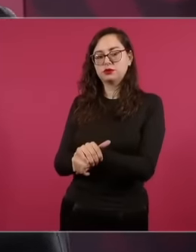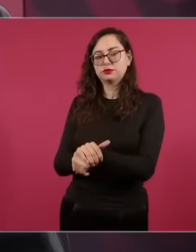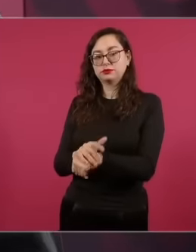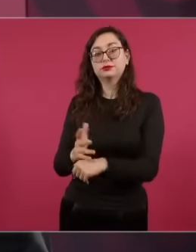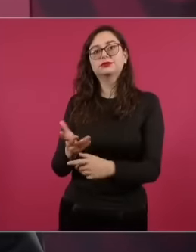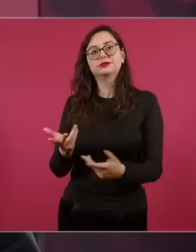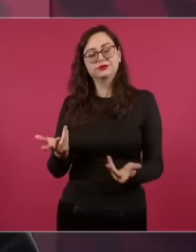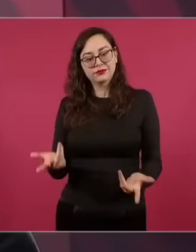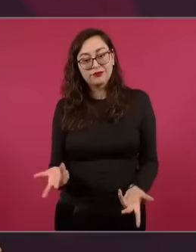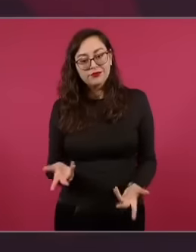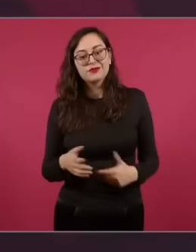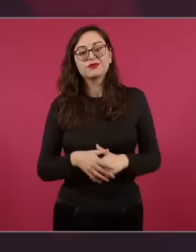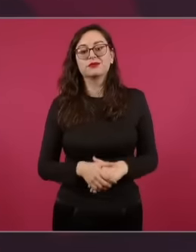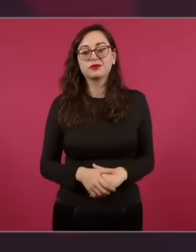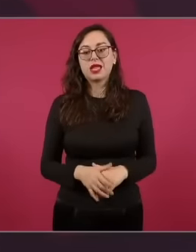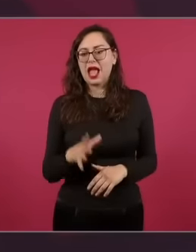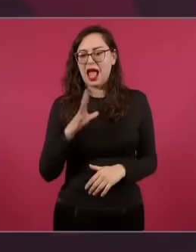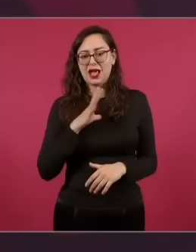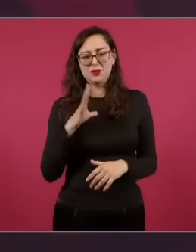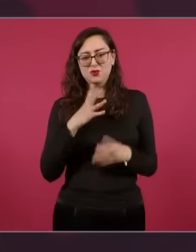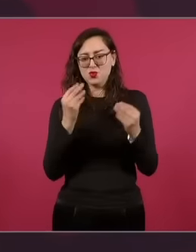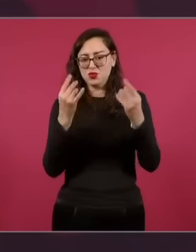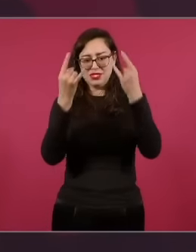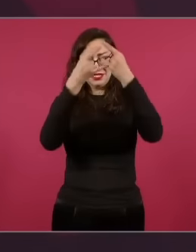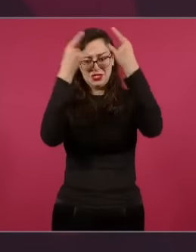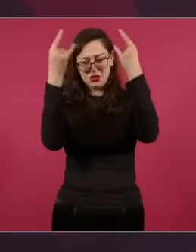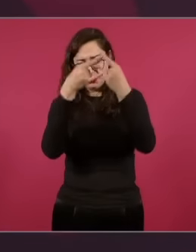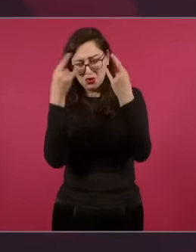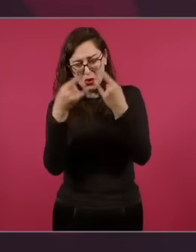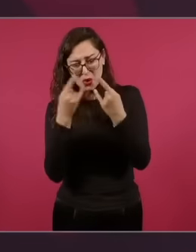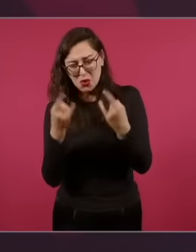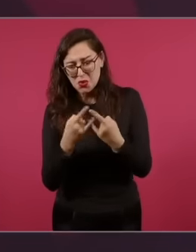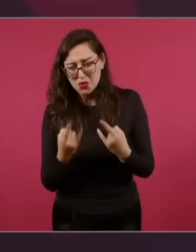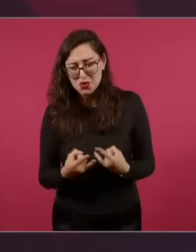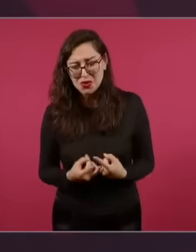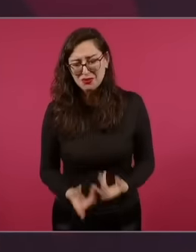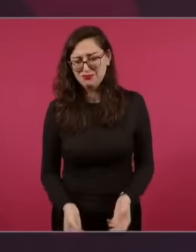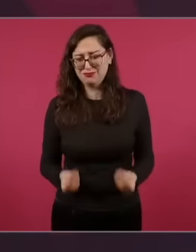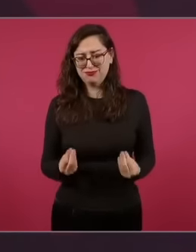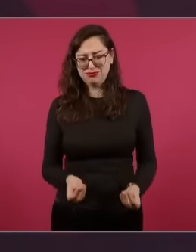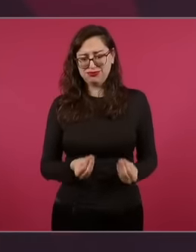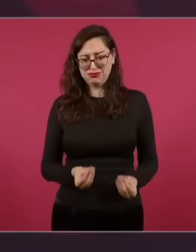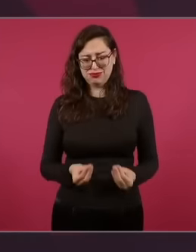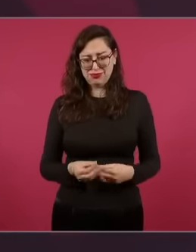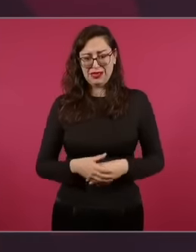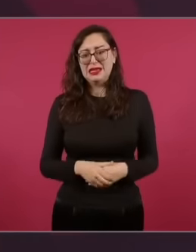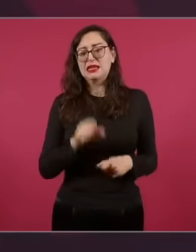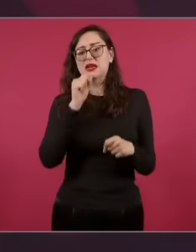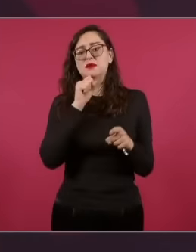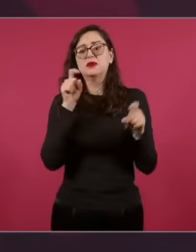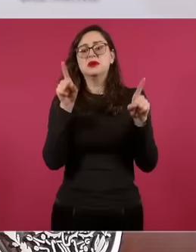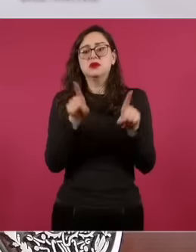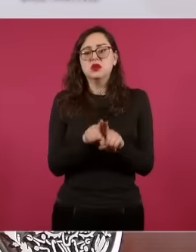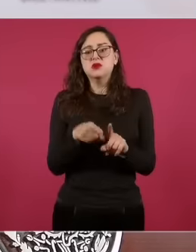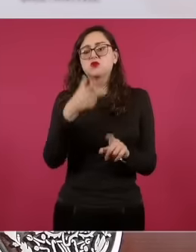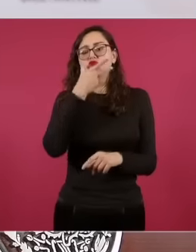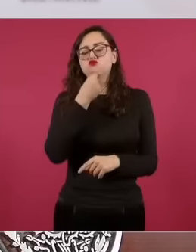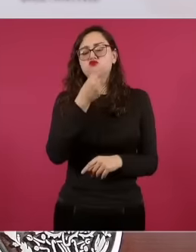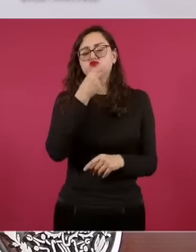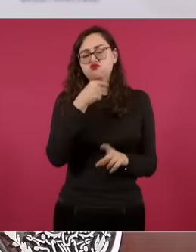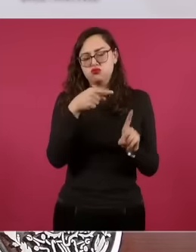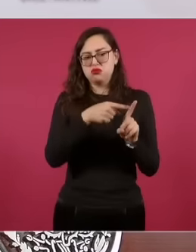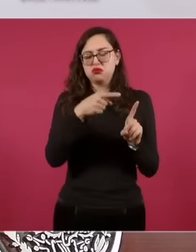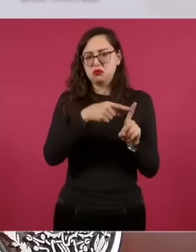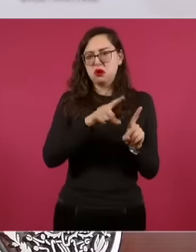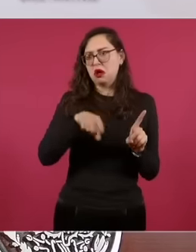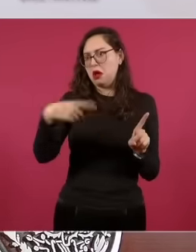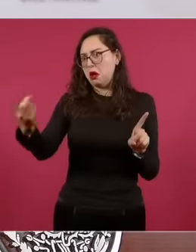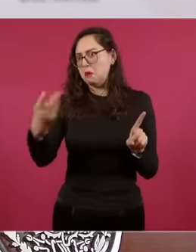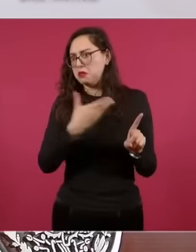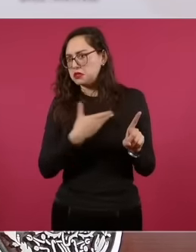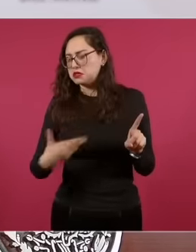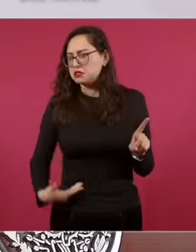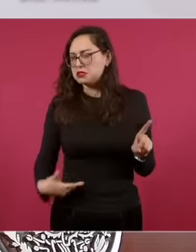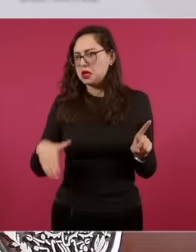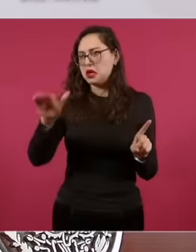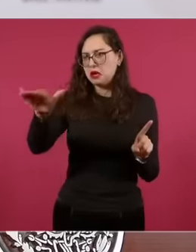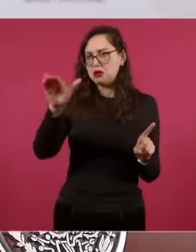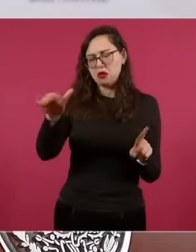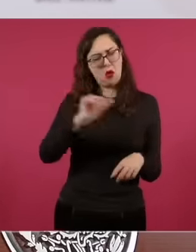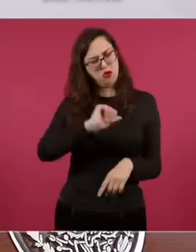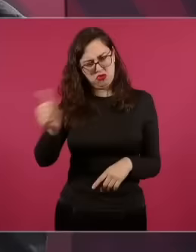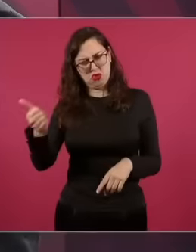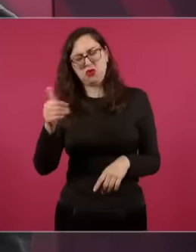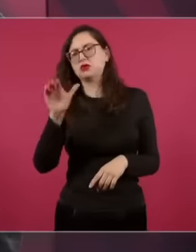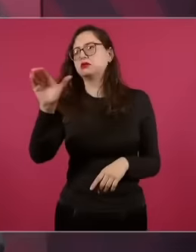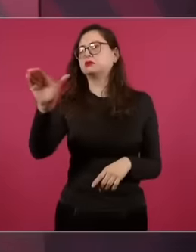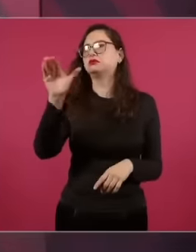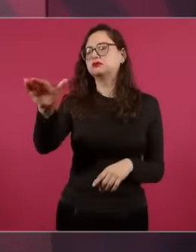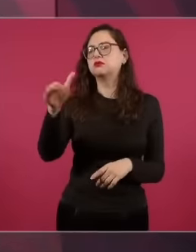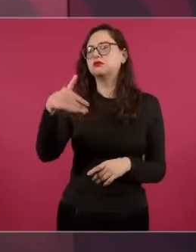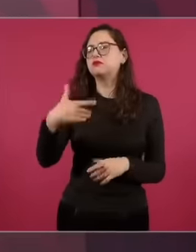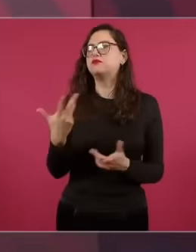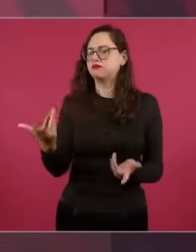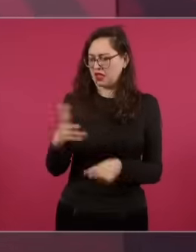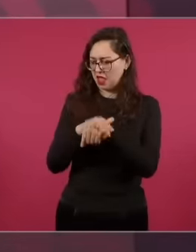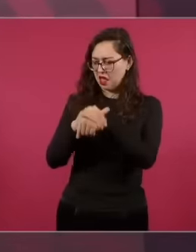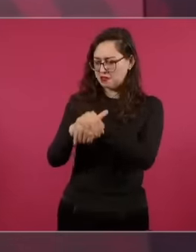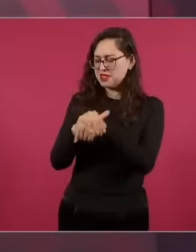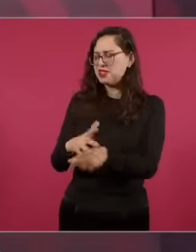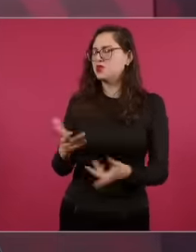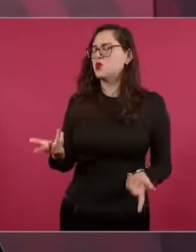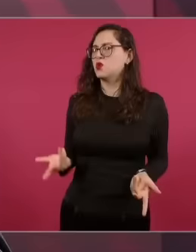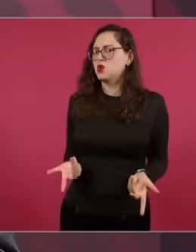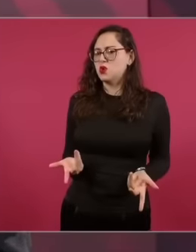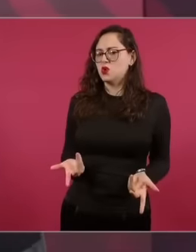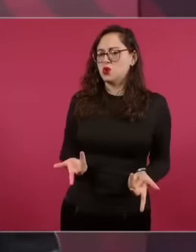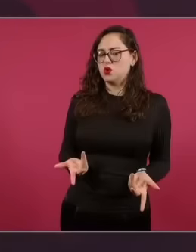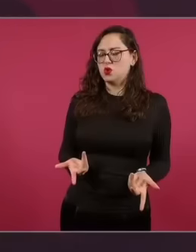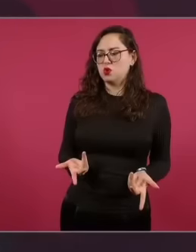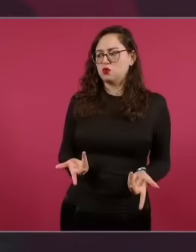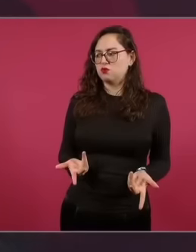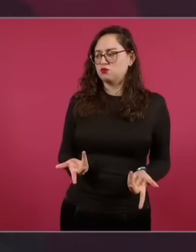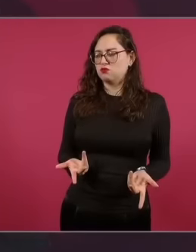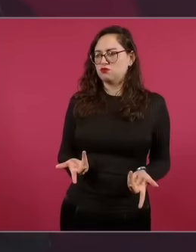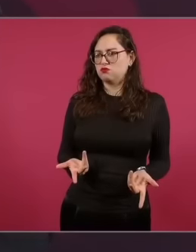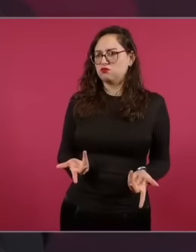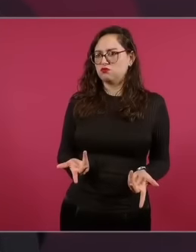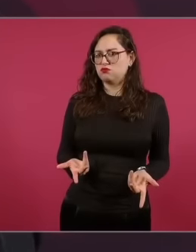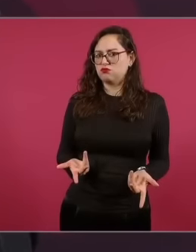many others. Someone who also said to a president, I want to be. I am your friend. I want be